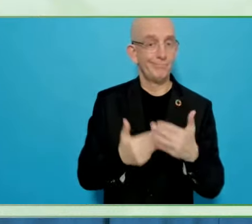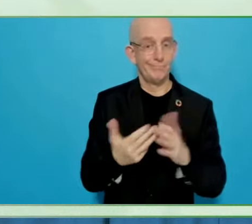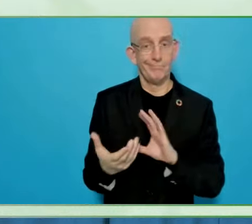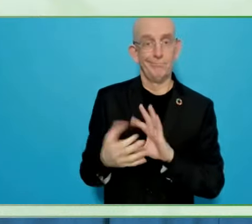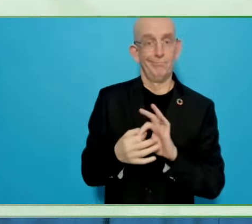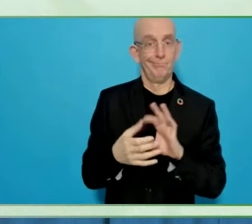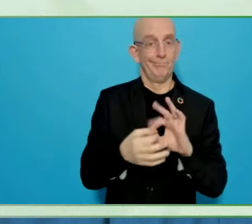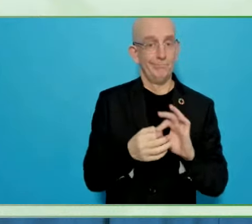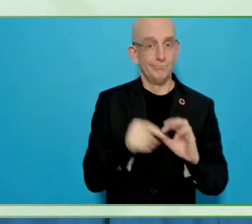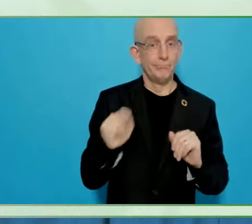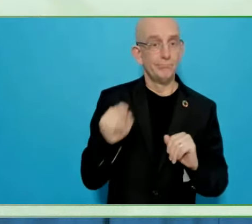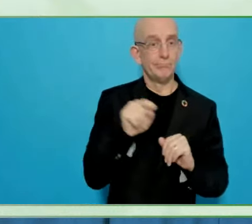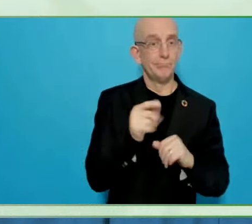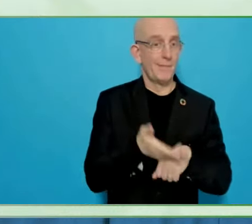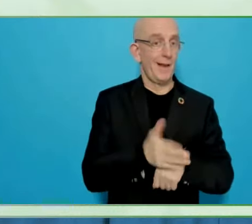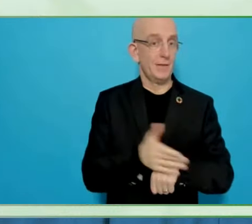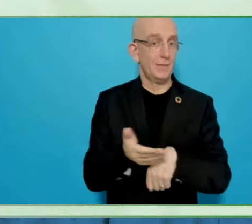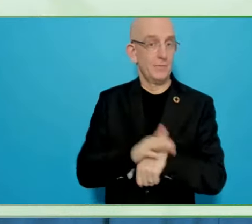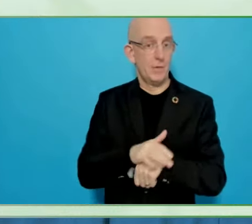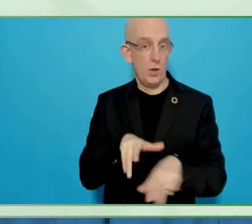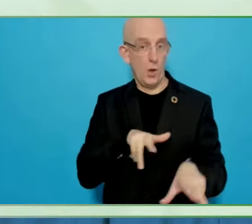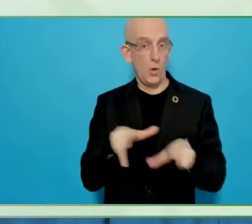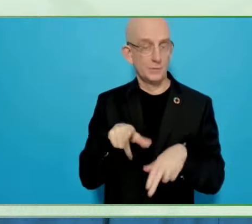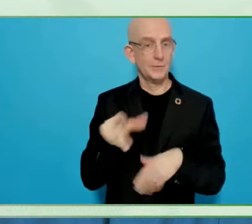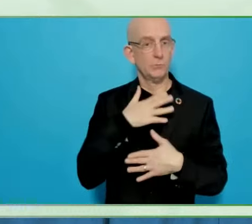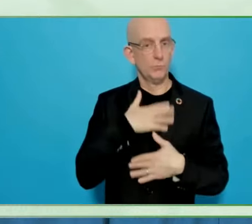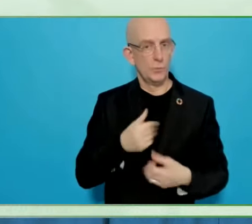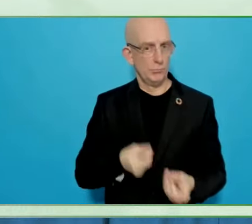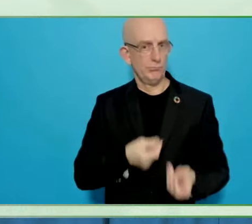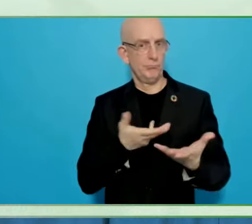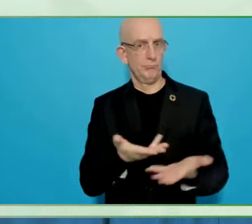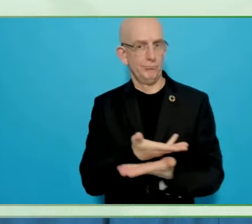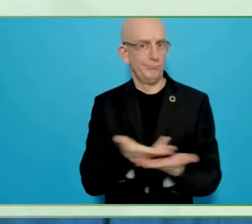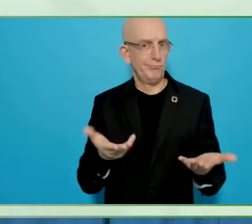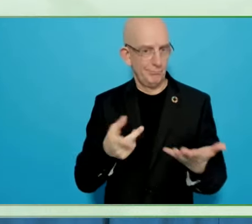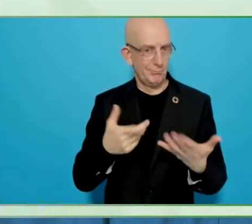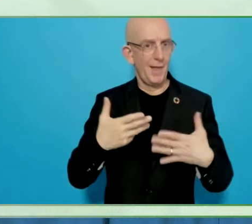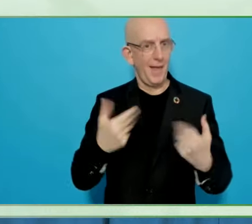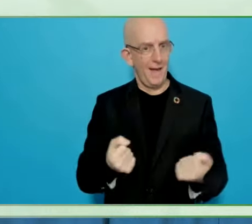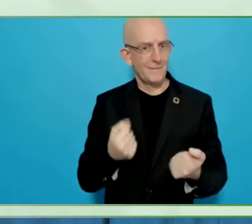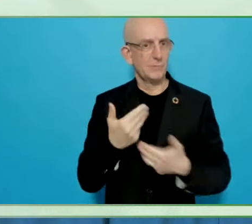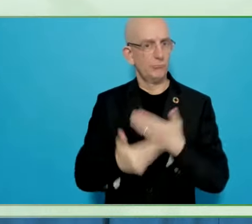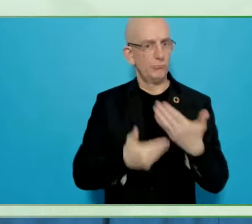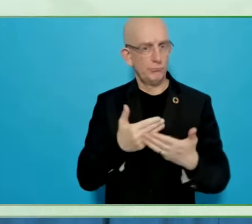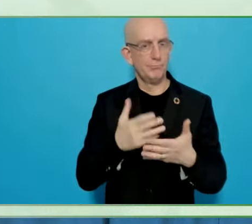In the construction there is also several organisations including